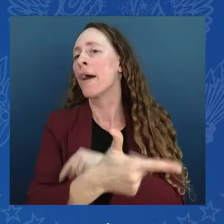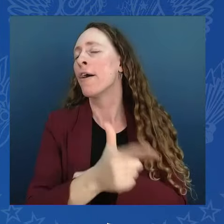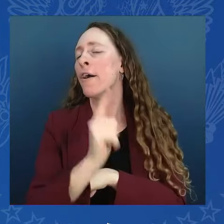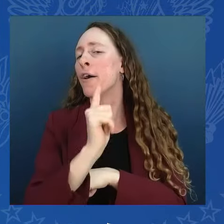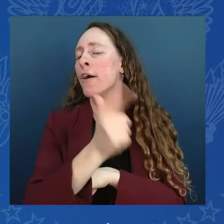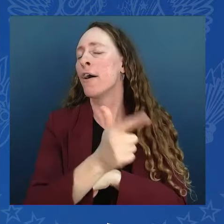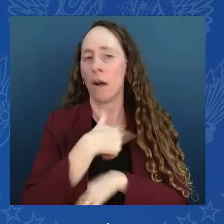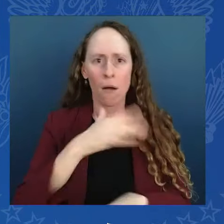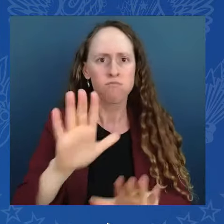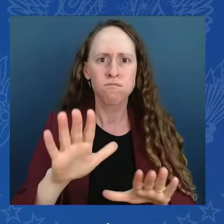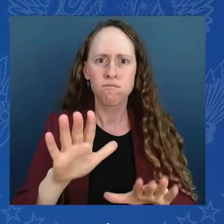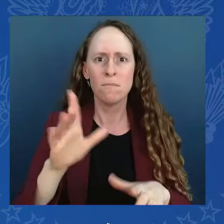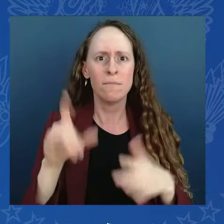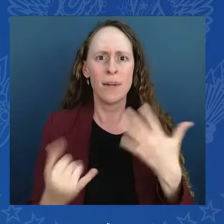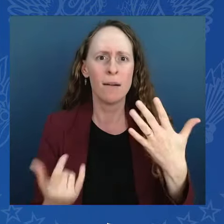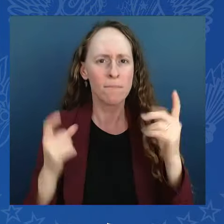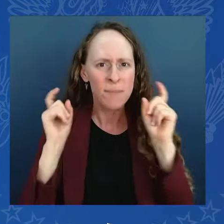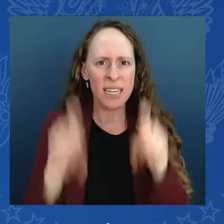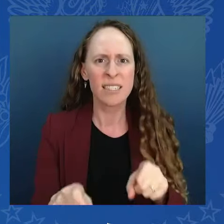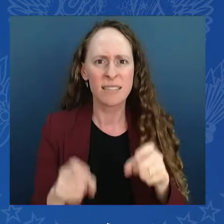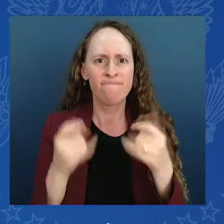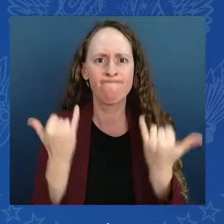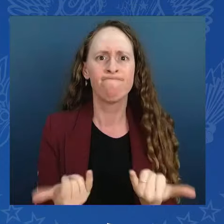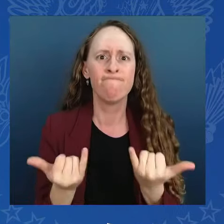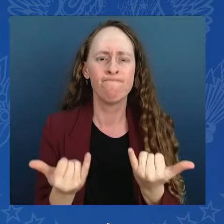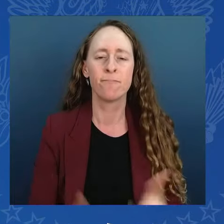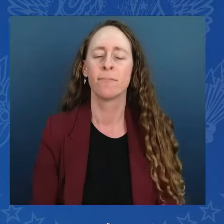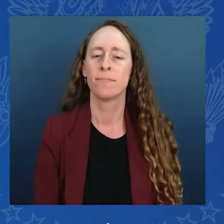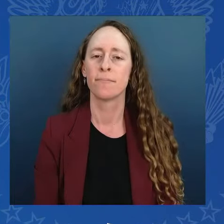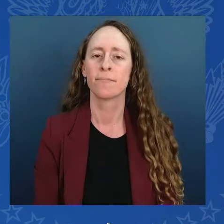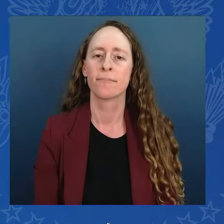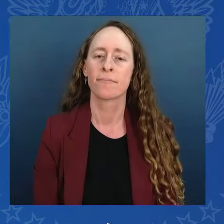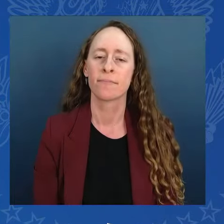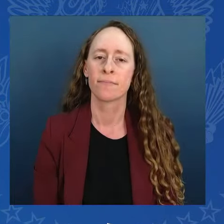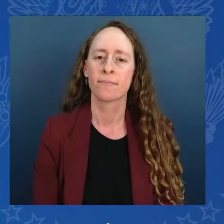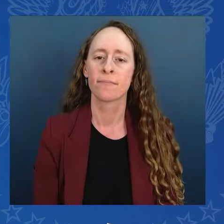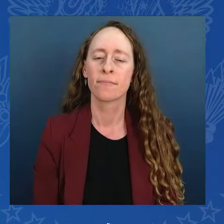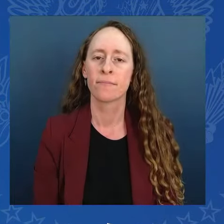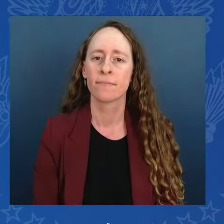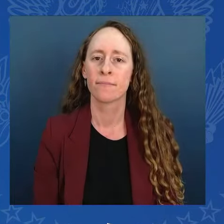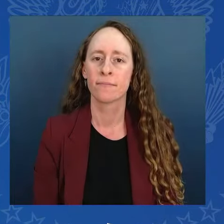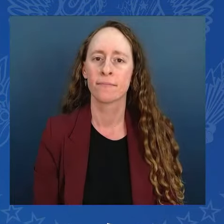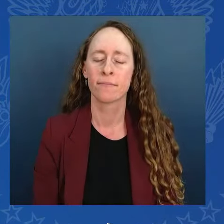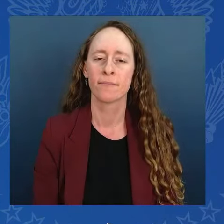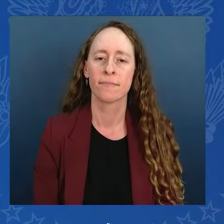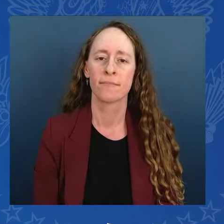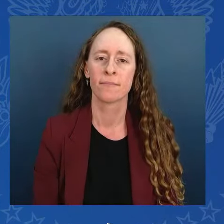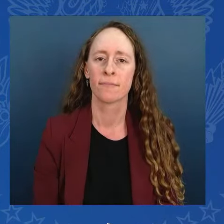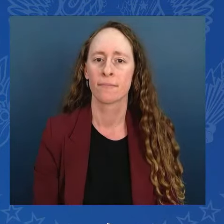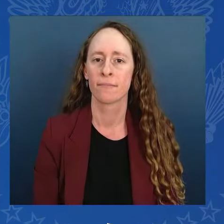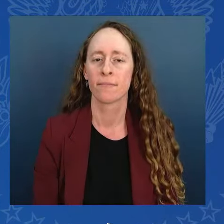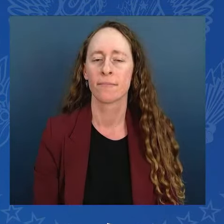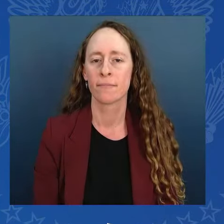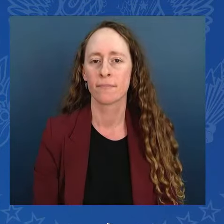Folks, as Kamala would say,